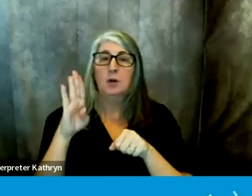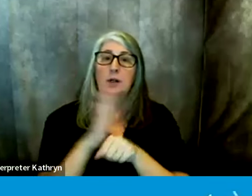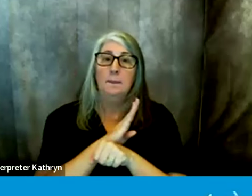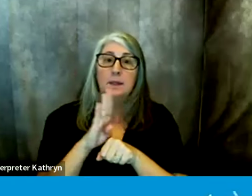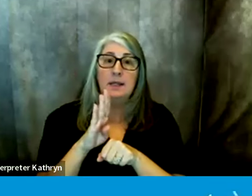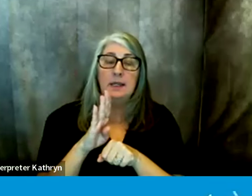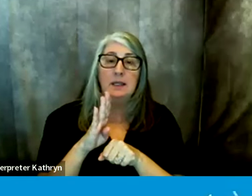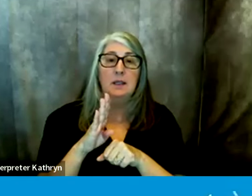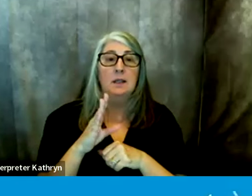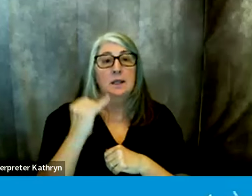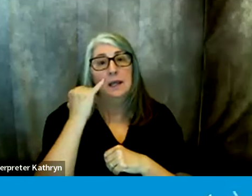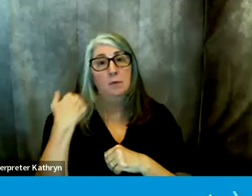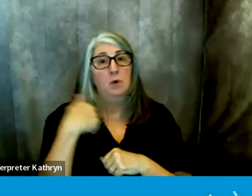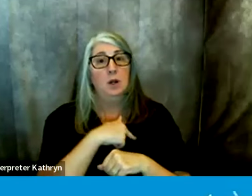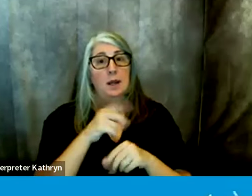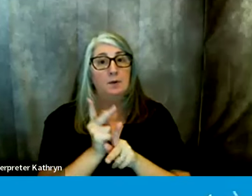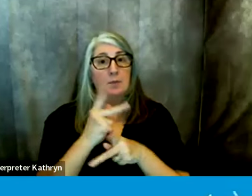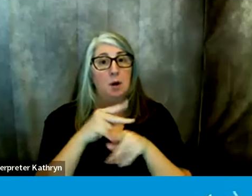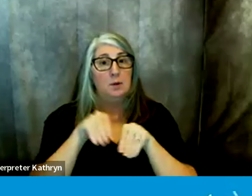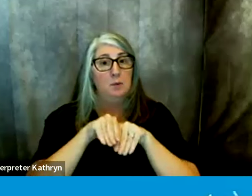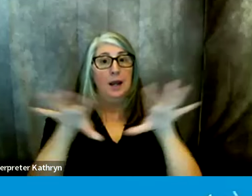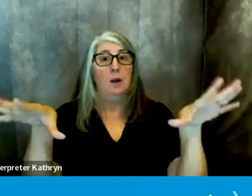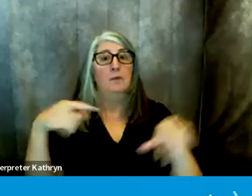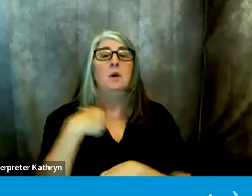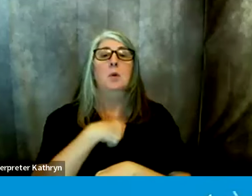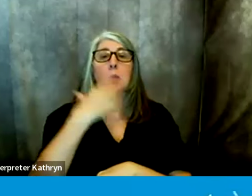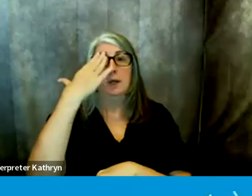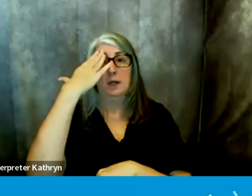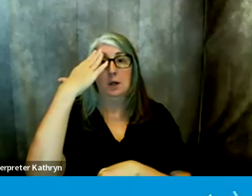that if we're going to put a product out there we know that... Well, first of all, that it's safe.